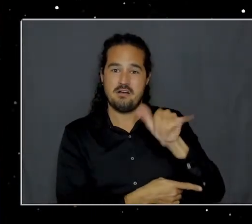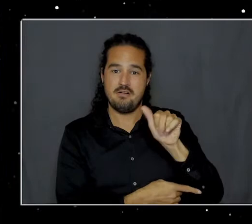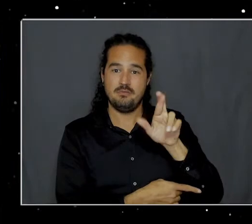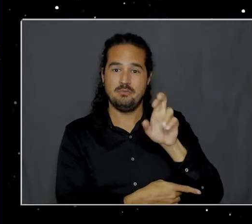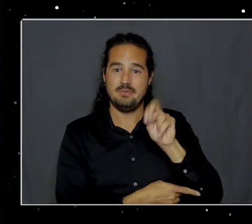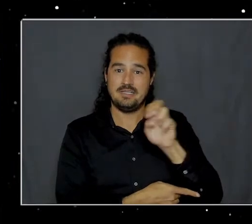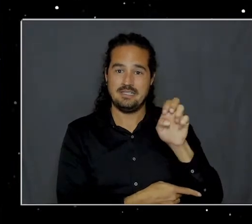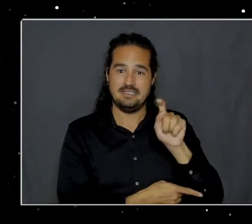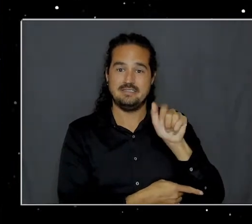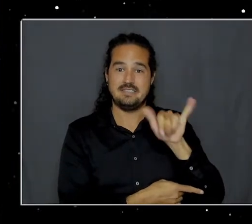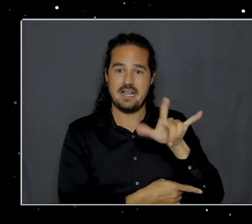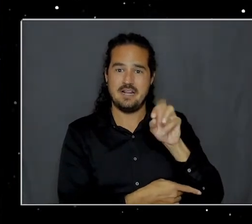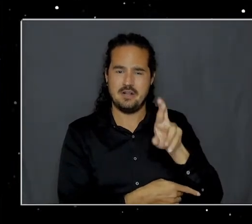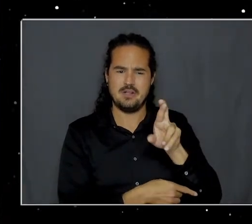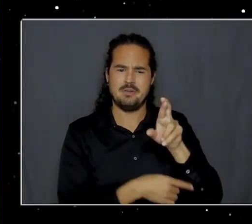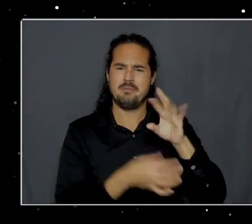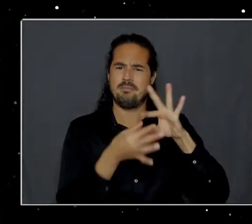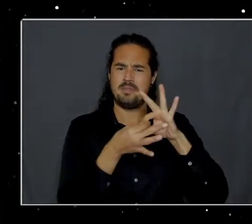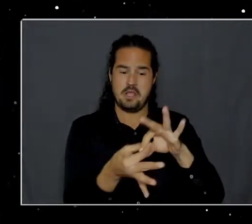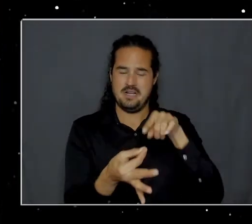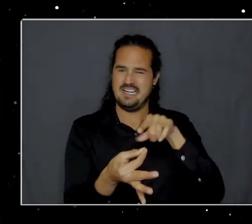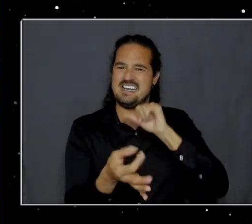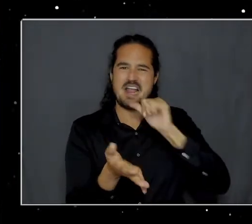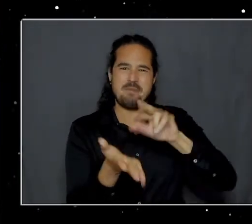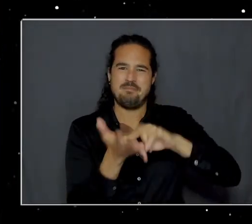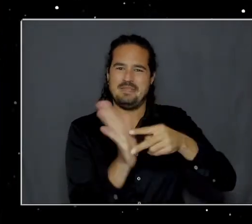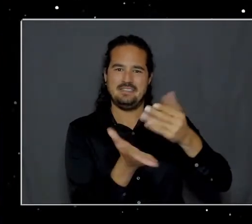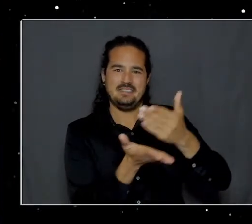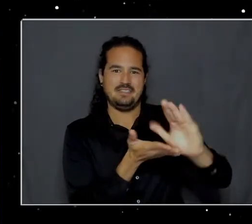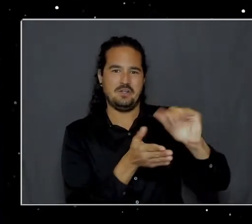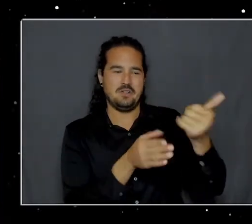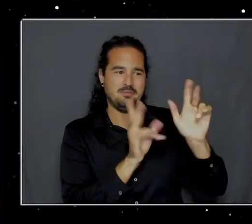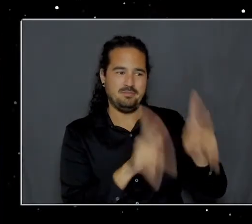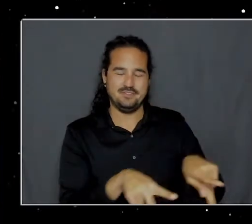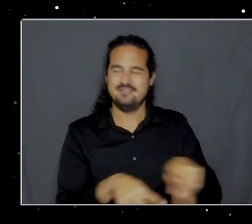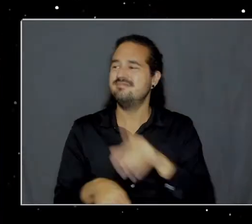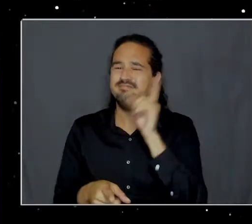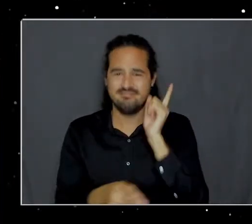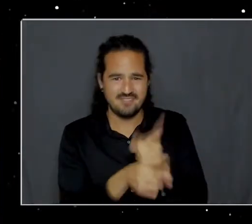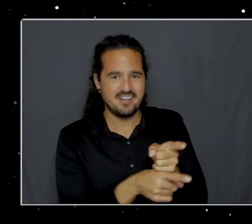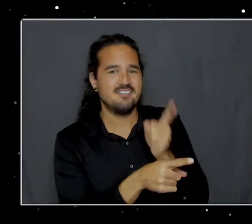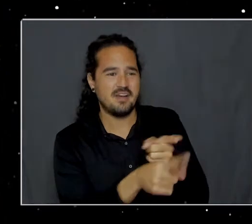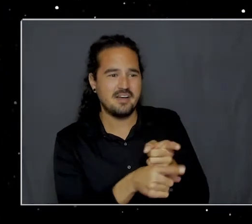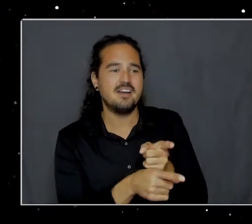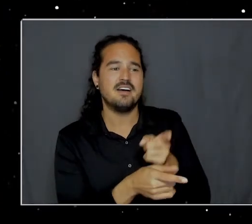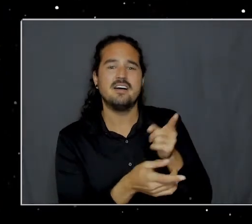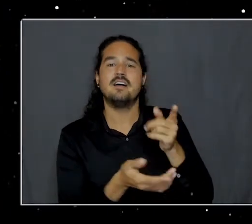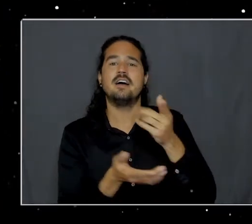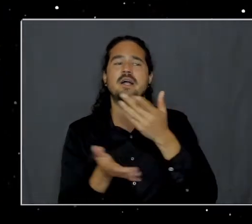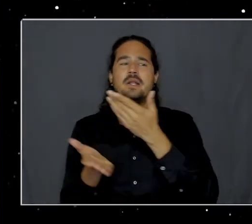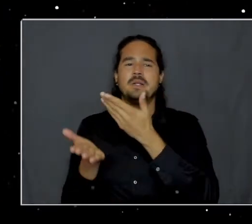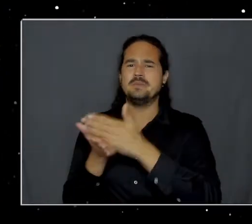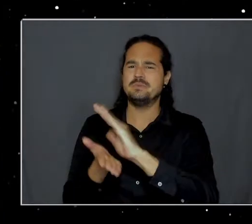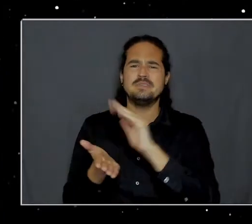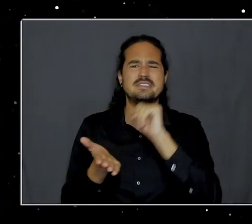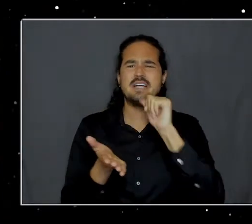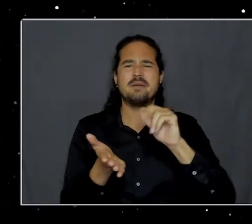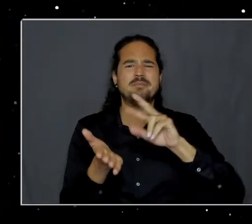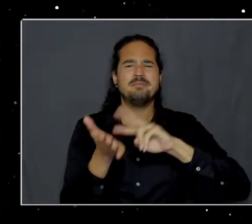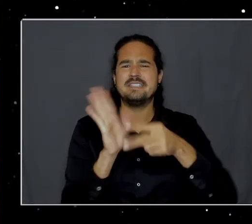EXCLUDING SOMEONE ELSE. EULA SCOTT BYNOE: ABSOLUTELY. JEANNIE YANDEL: YEAH. EULA SCOTT BYNOE: ABSOLUTELY. JEANNIE YANDEL: THAT'S NOT HOW YOU DEFINE BELONGING.